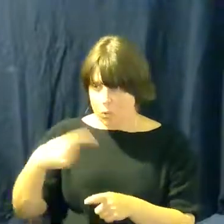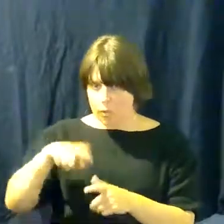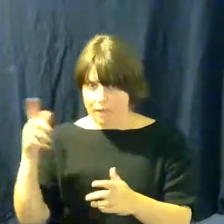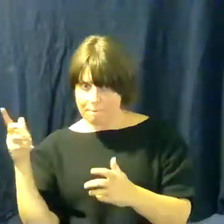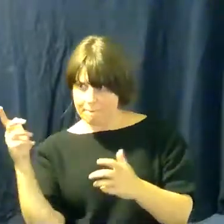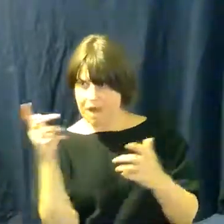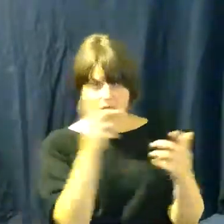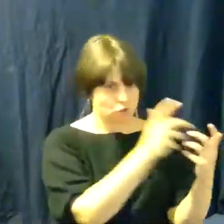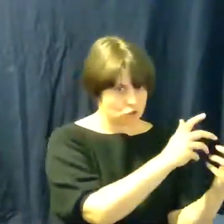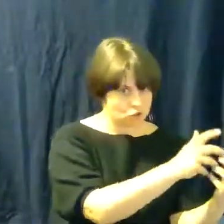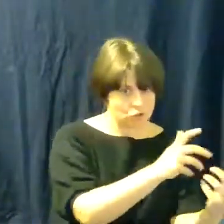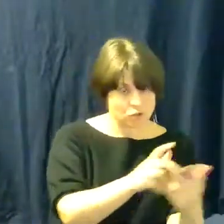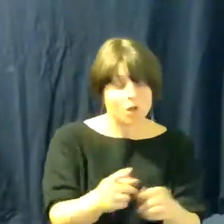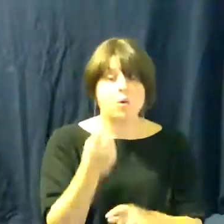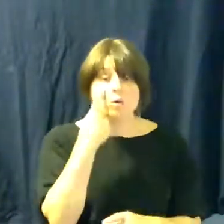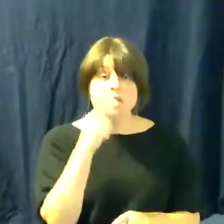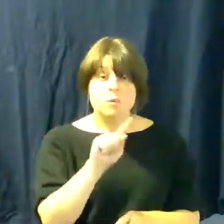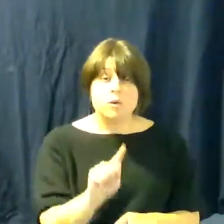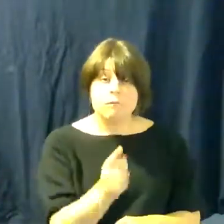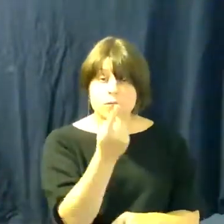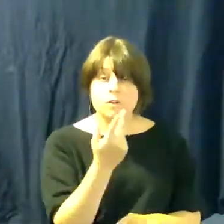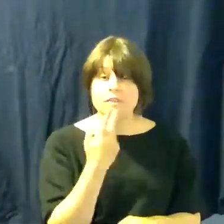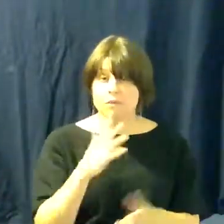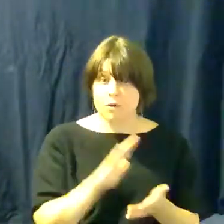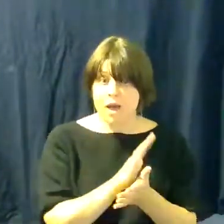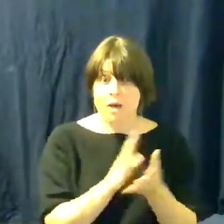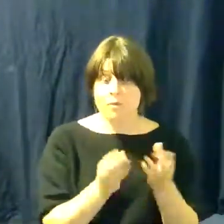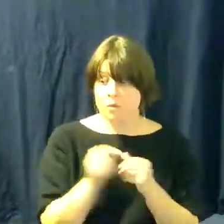who are deaf or hearing impaired or blind